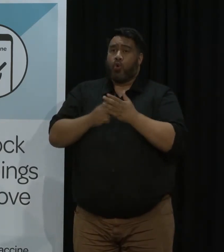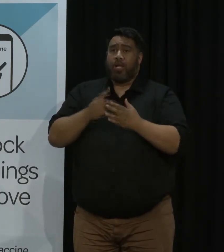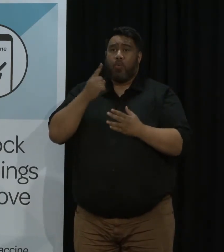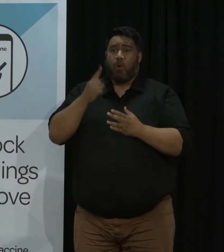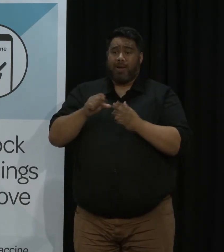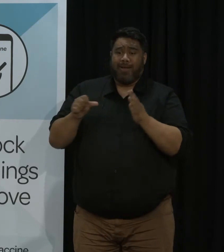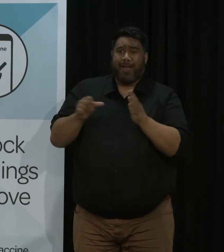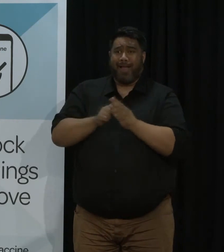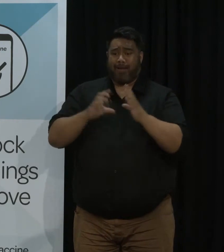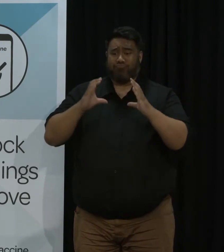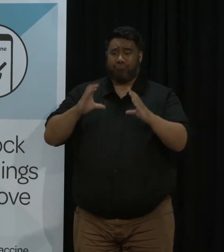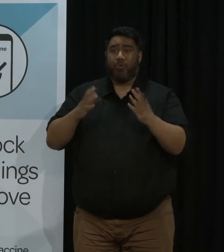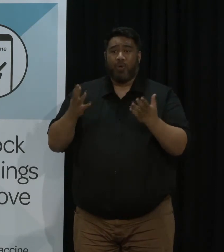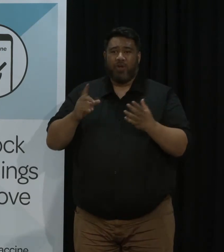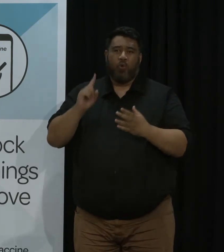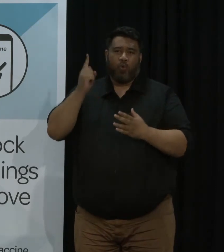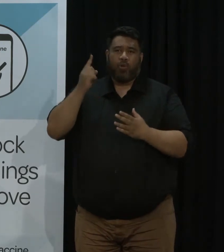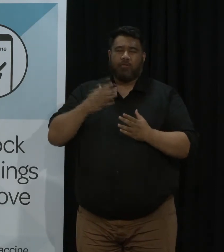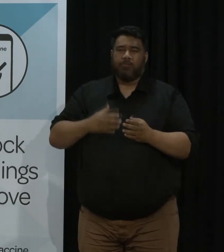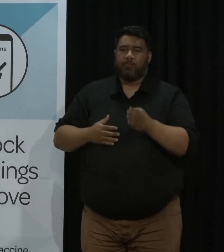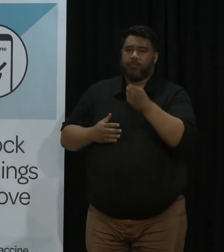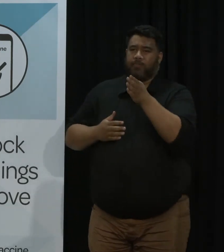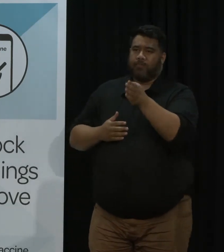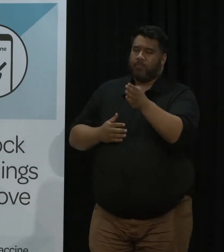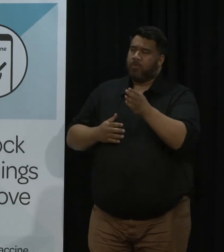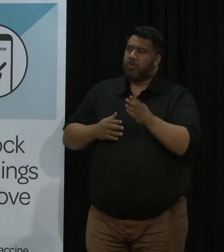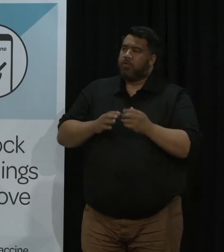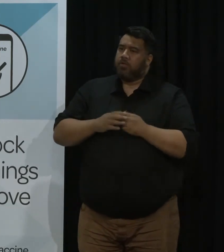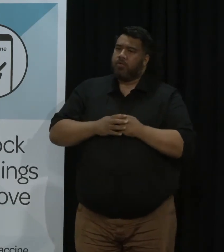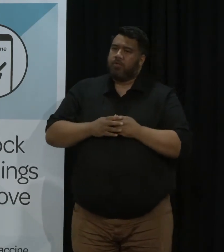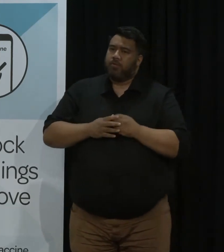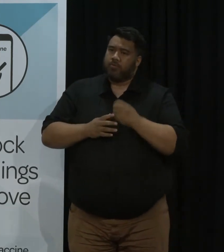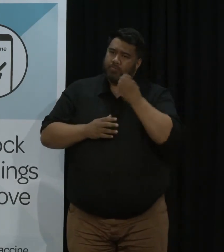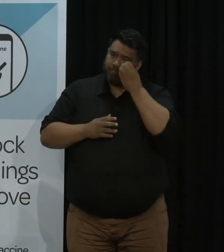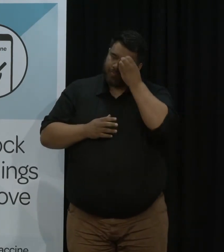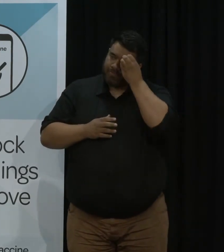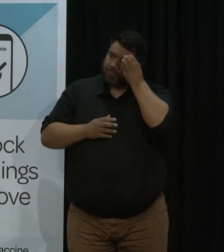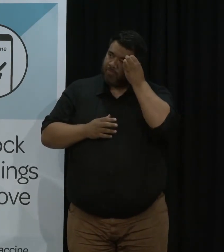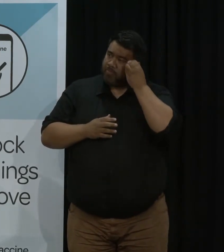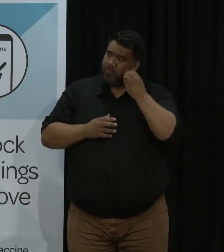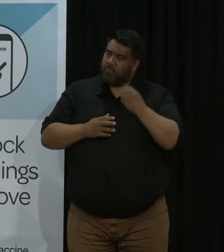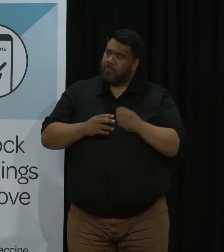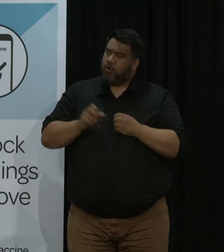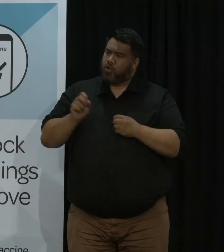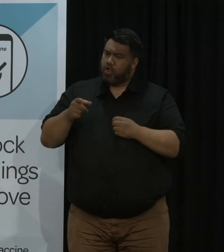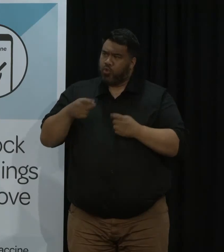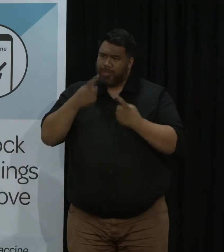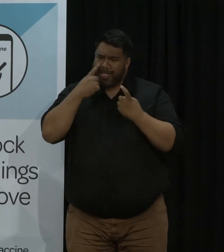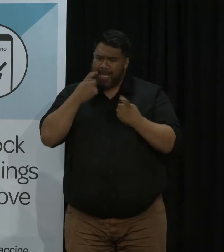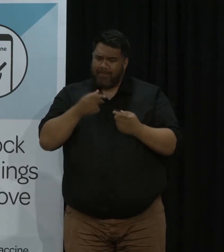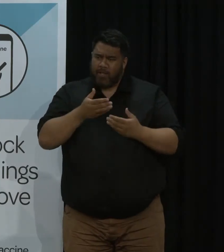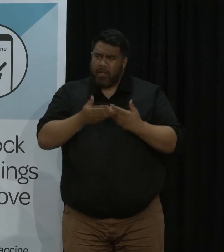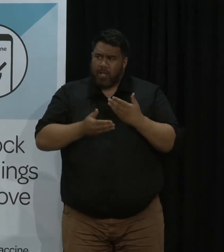the vaccine pass check safely T won't be congregating around borders because the border that still exists is the Auckland